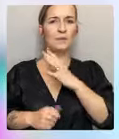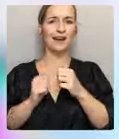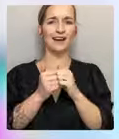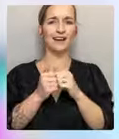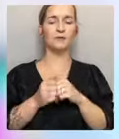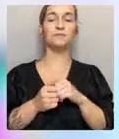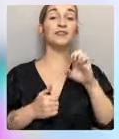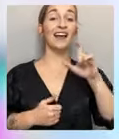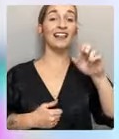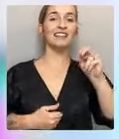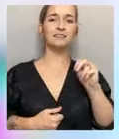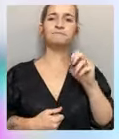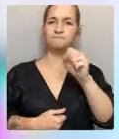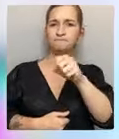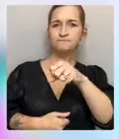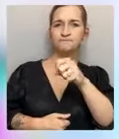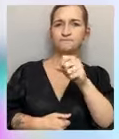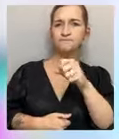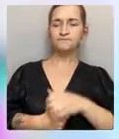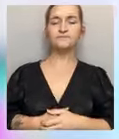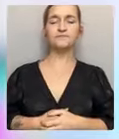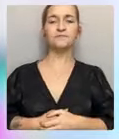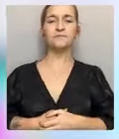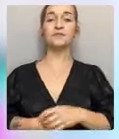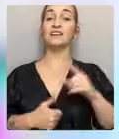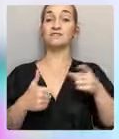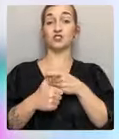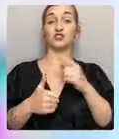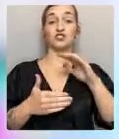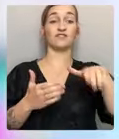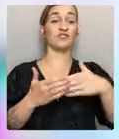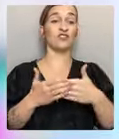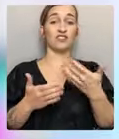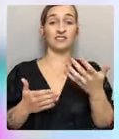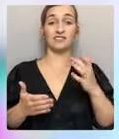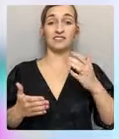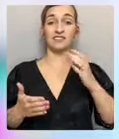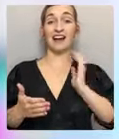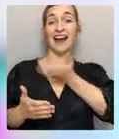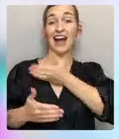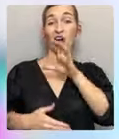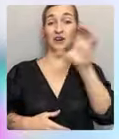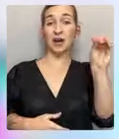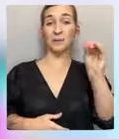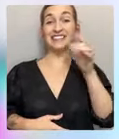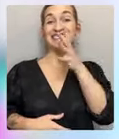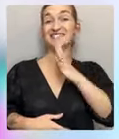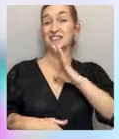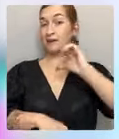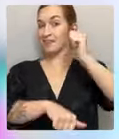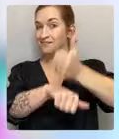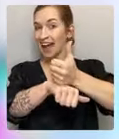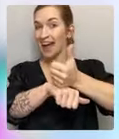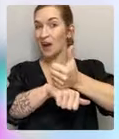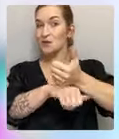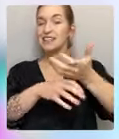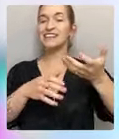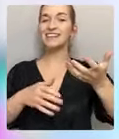Ellen, do you mind taking this? Well, yes. First of all our company is a female-founded company,